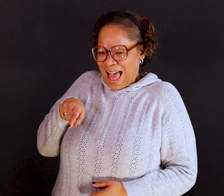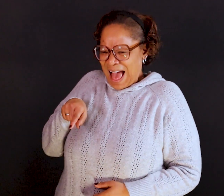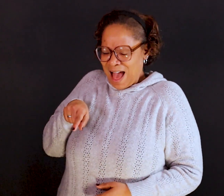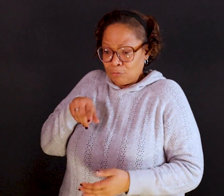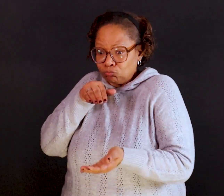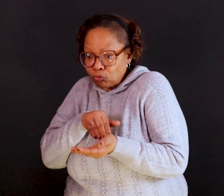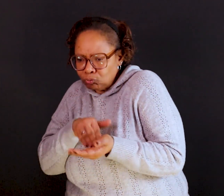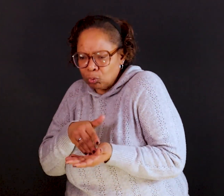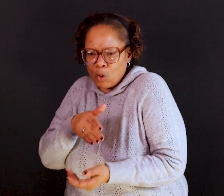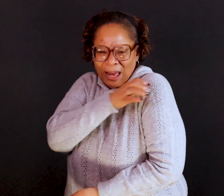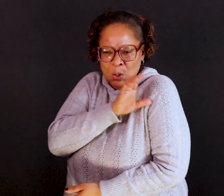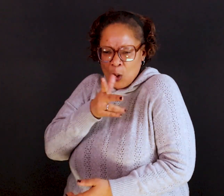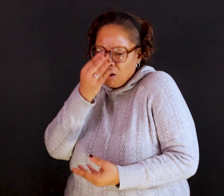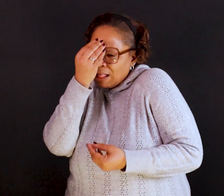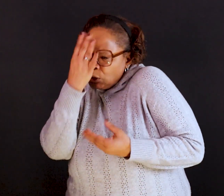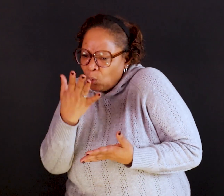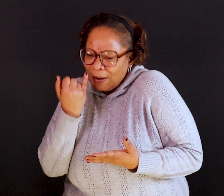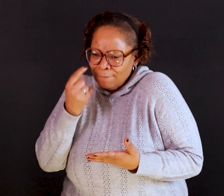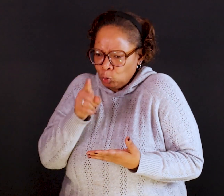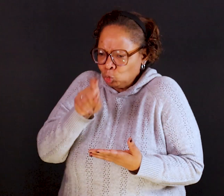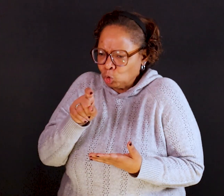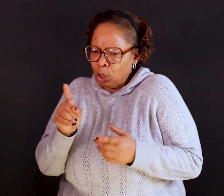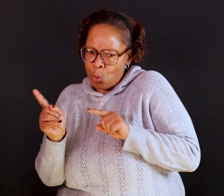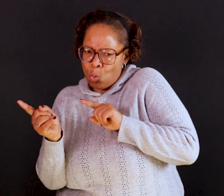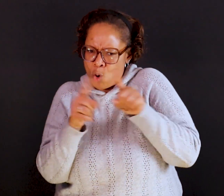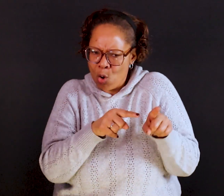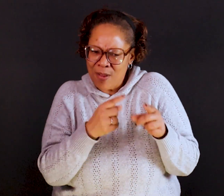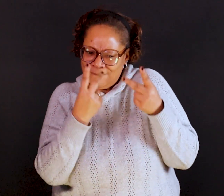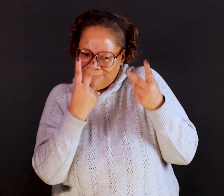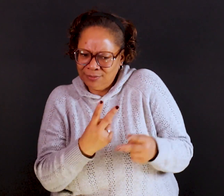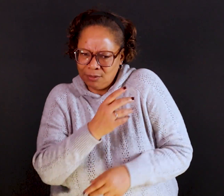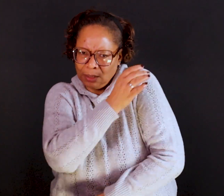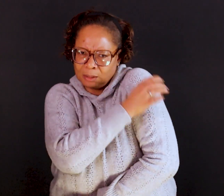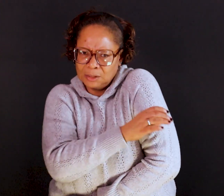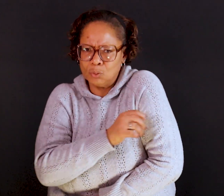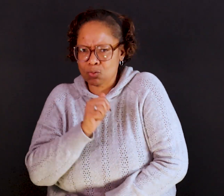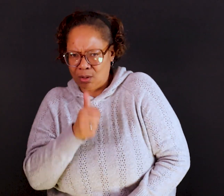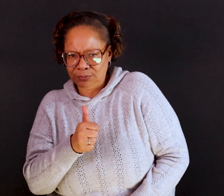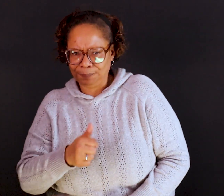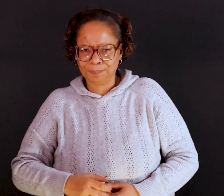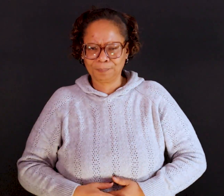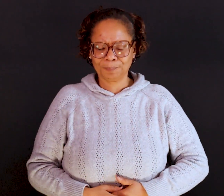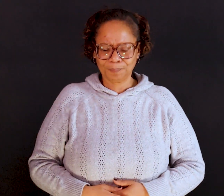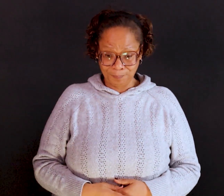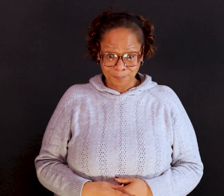They will let you know if you need to come in for a visit.